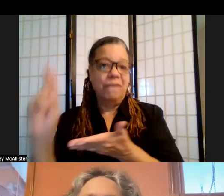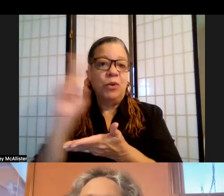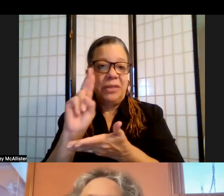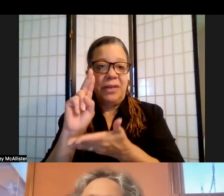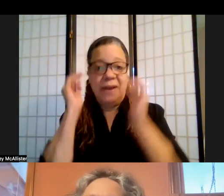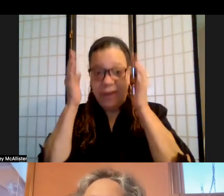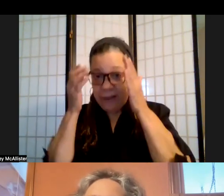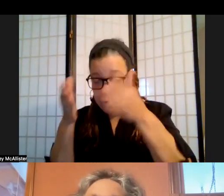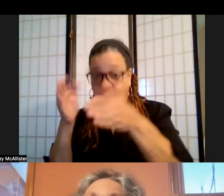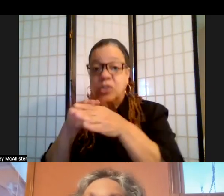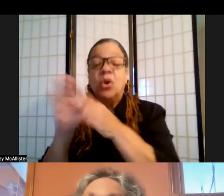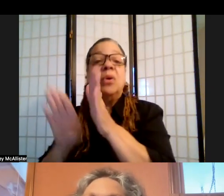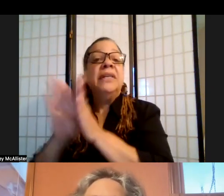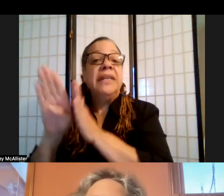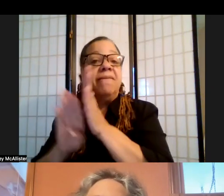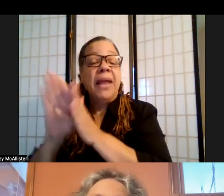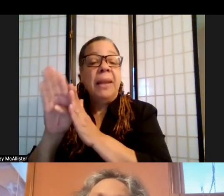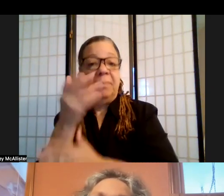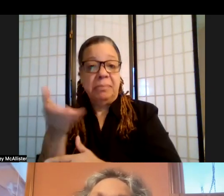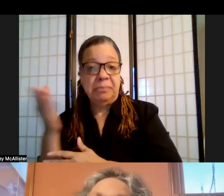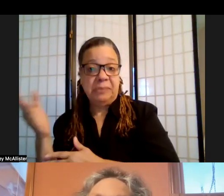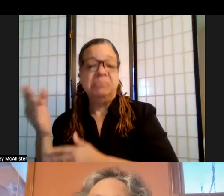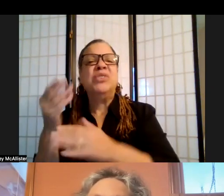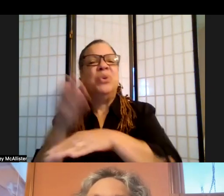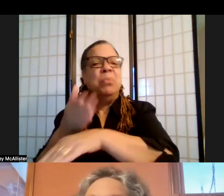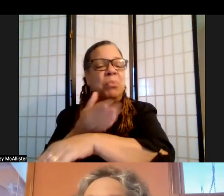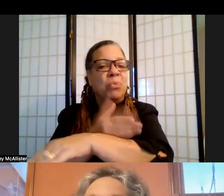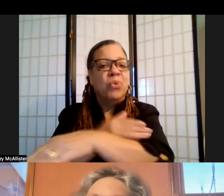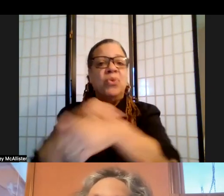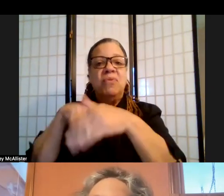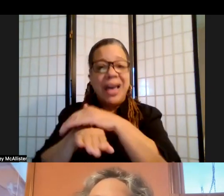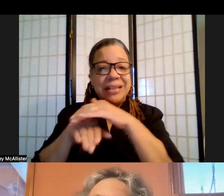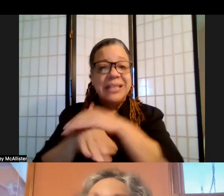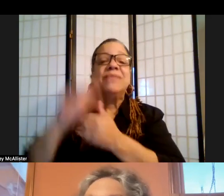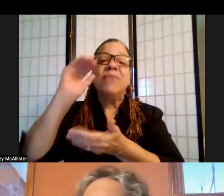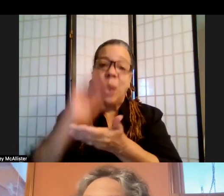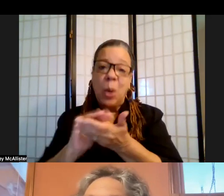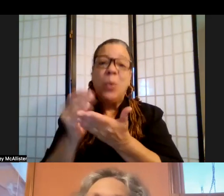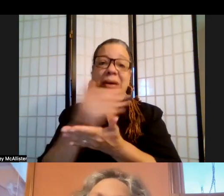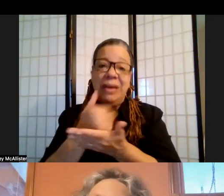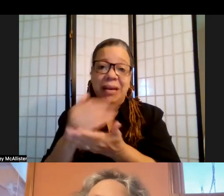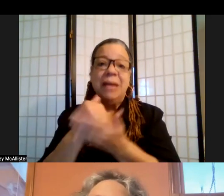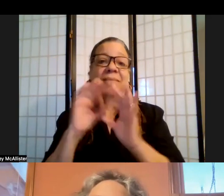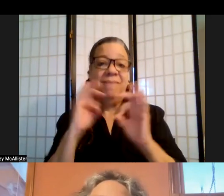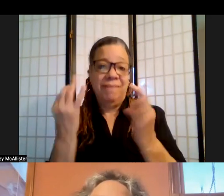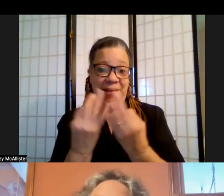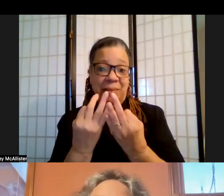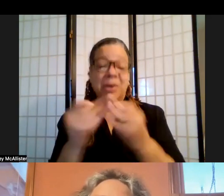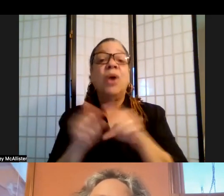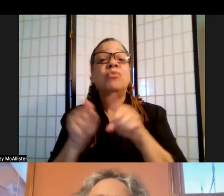on developing solutions to improve access to quality care in low-income settings including in refugee settlements.